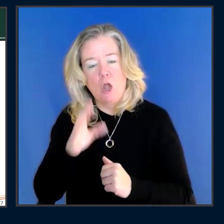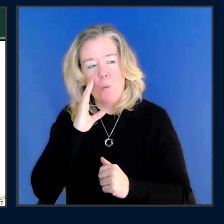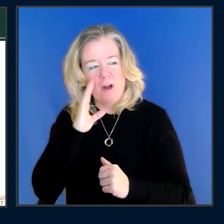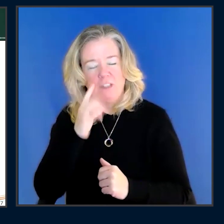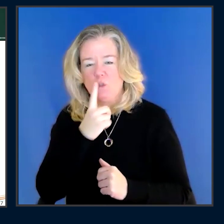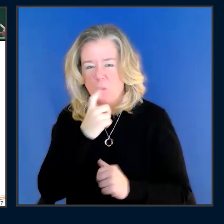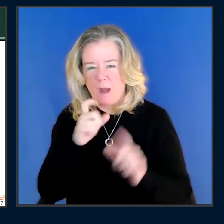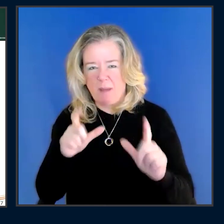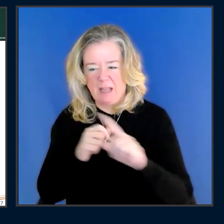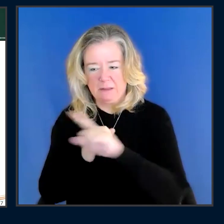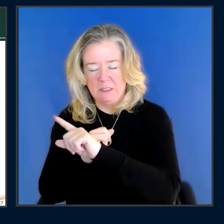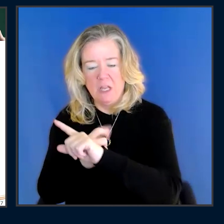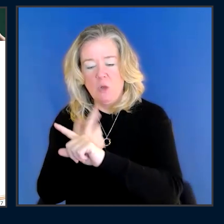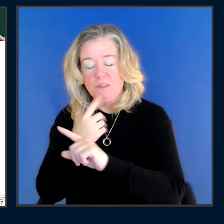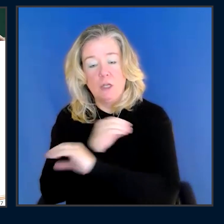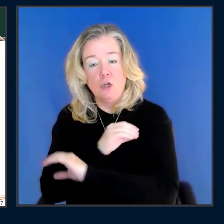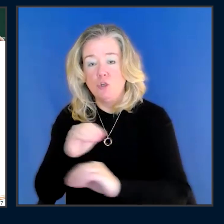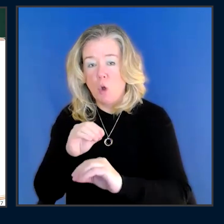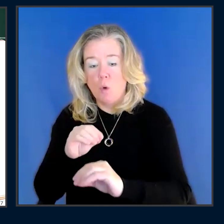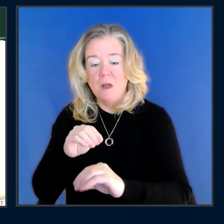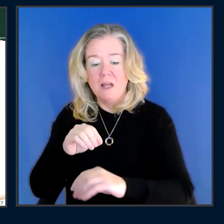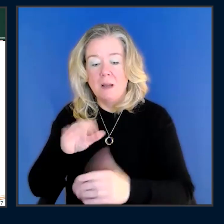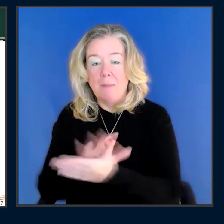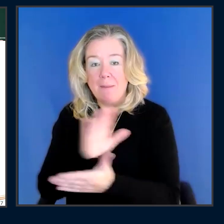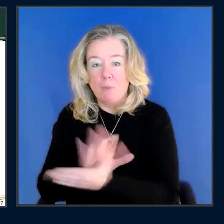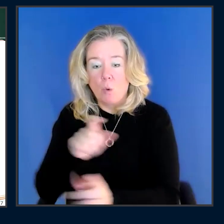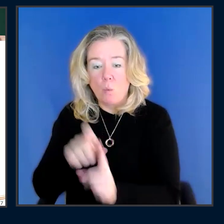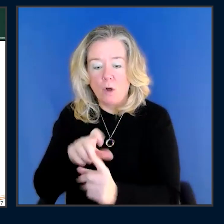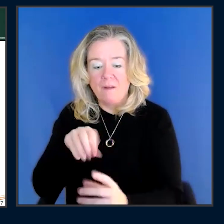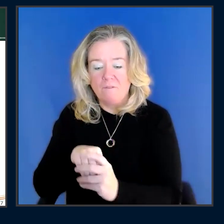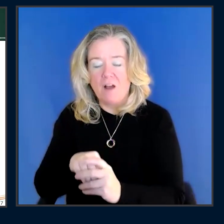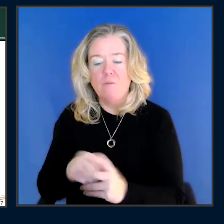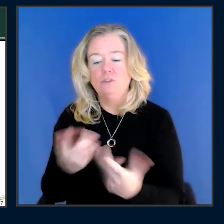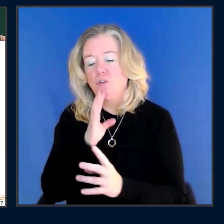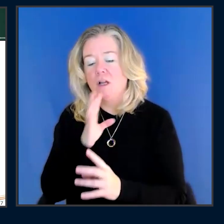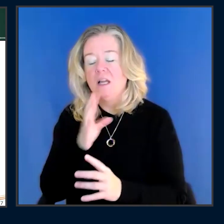no print involved. We might say to the children, can you tell me a word that rhymes with sat?